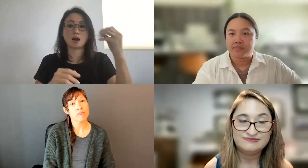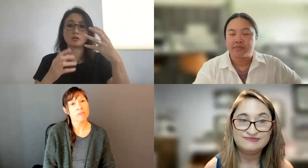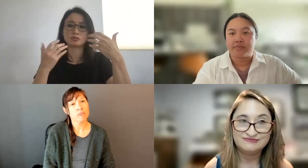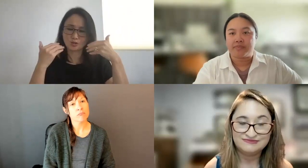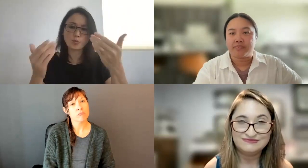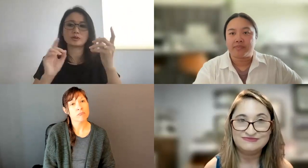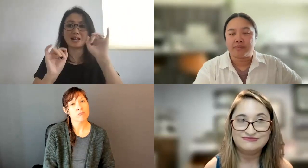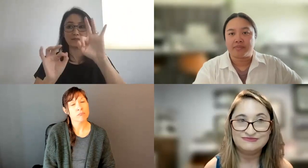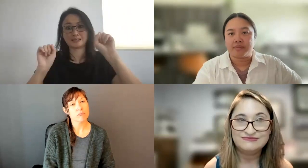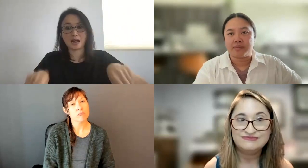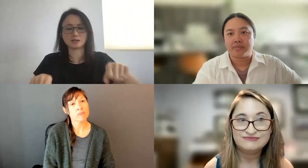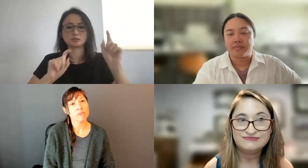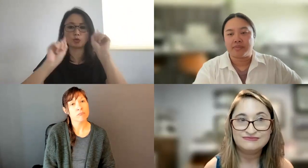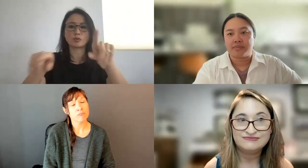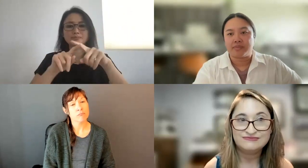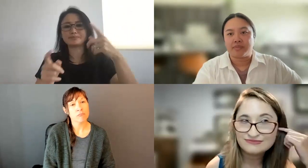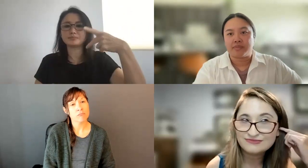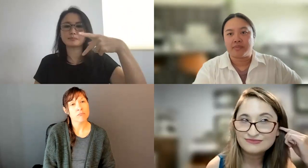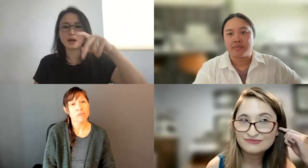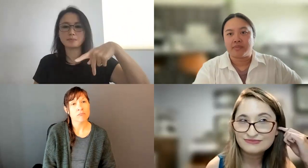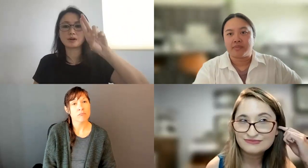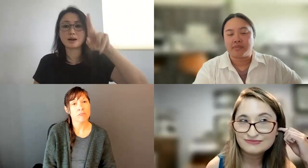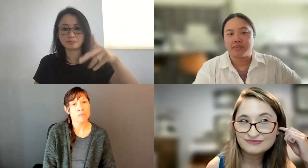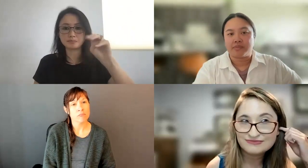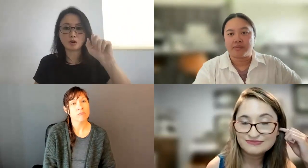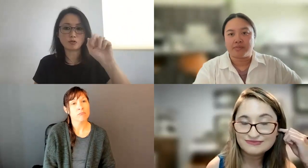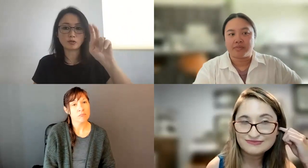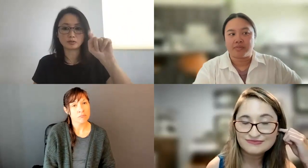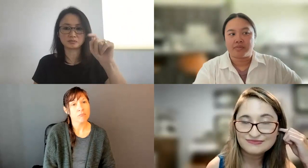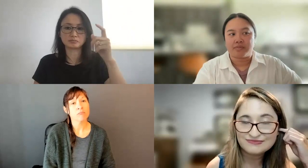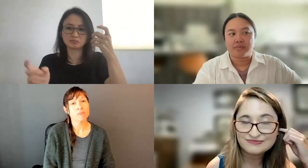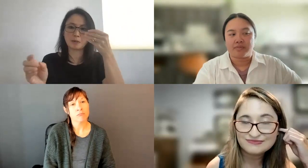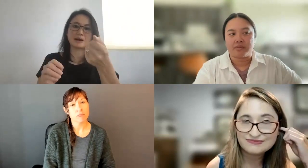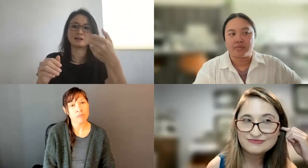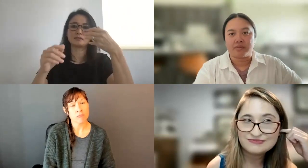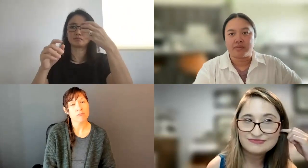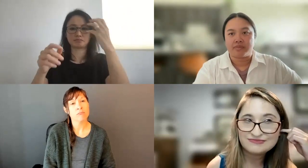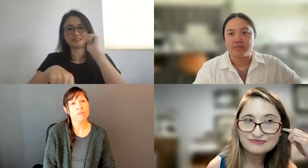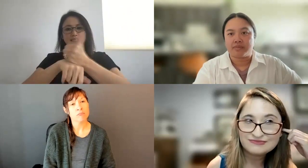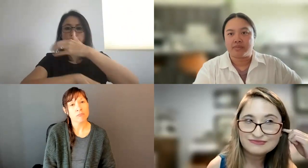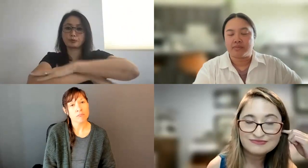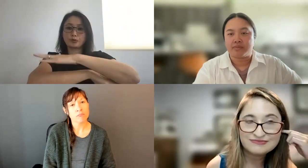Have that part of encouragement for you and see if that you can go to maybe like a popup market.